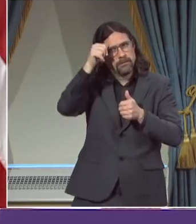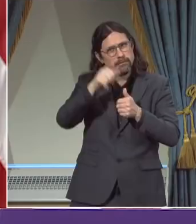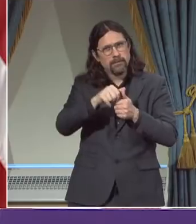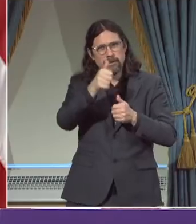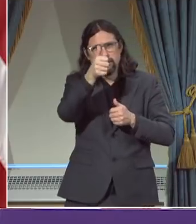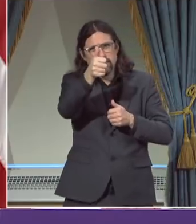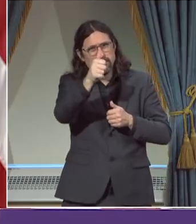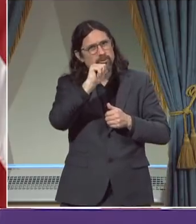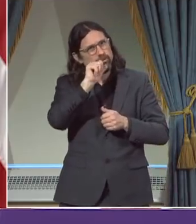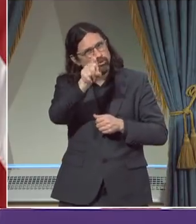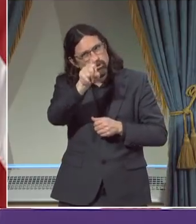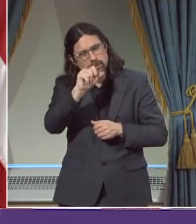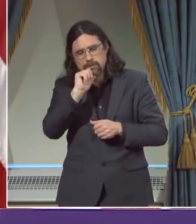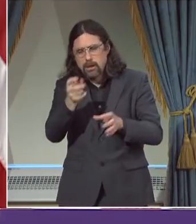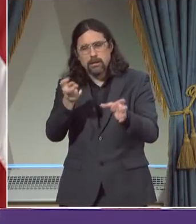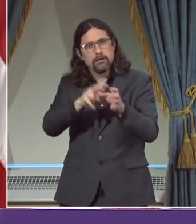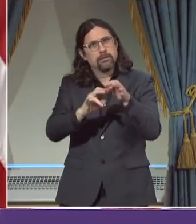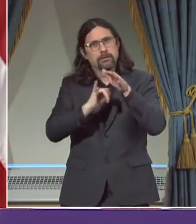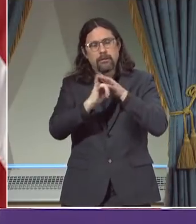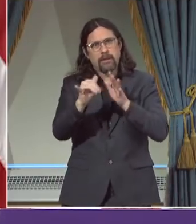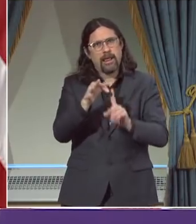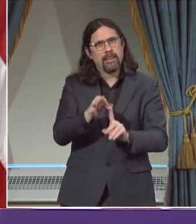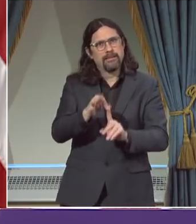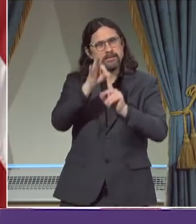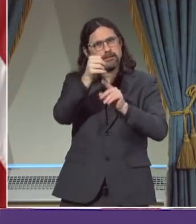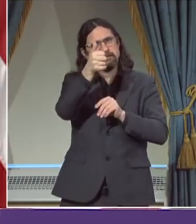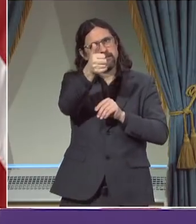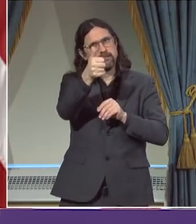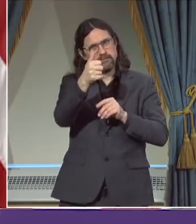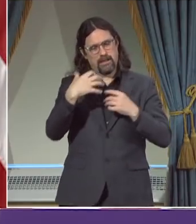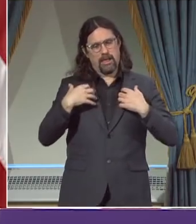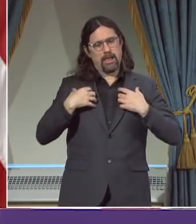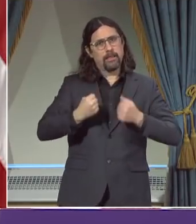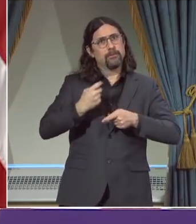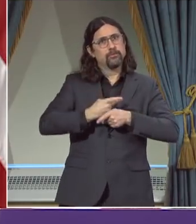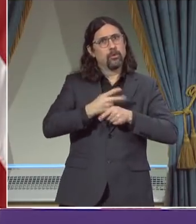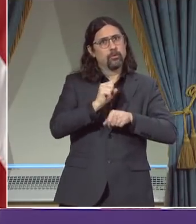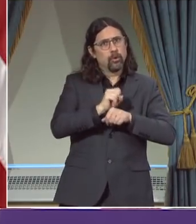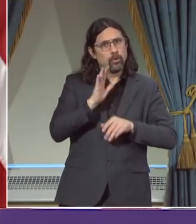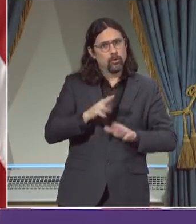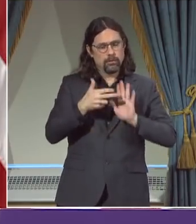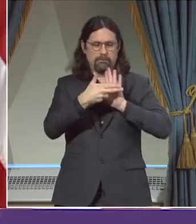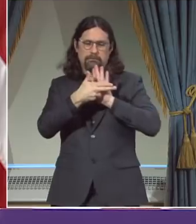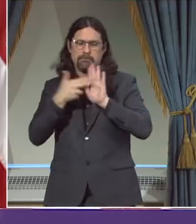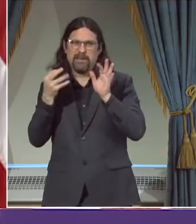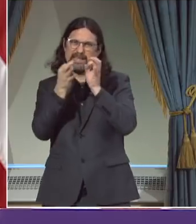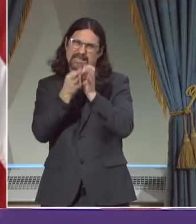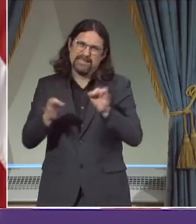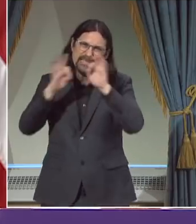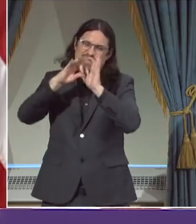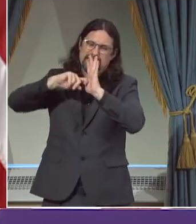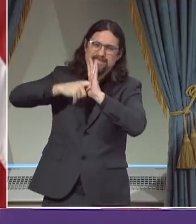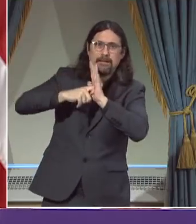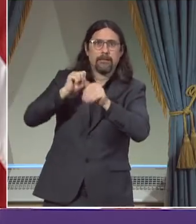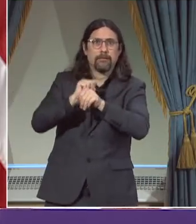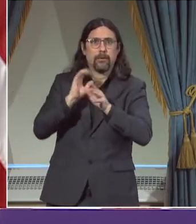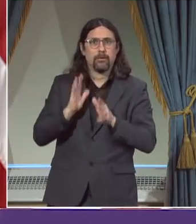HSOUD LBE A WOLHE LOT OF NEW YORKERS WHO HA VE NO REASON TO TAKE THE SUBWAY AT THIS POINT. IF YOU DO HAVE A REASON TOE B ON